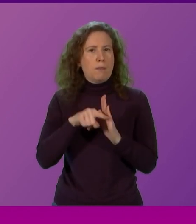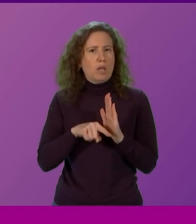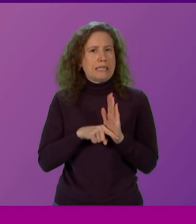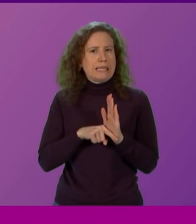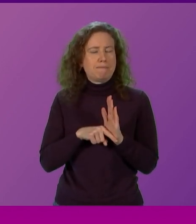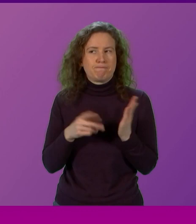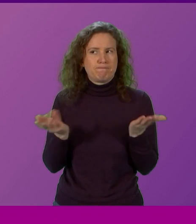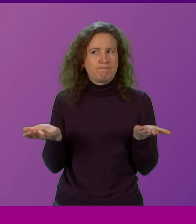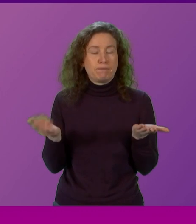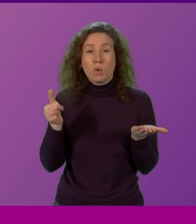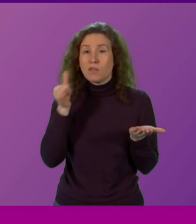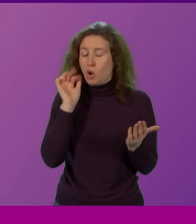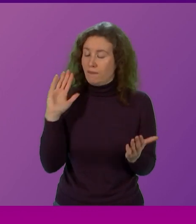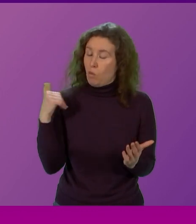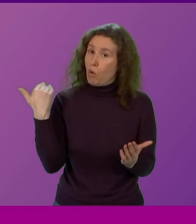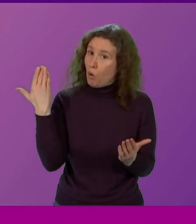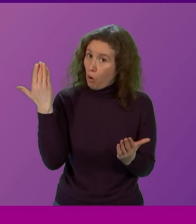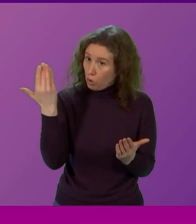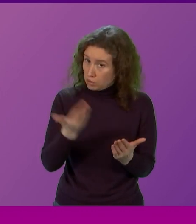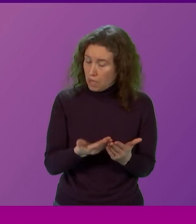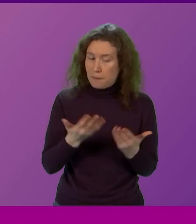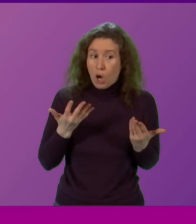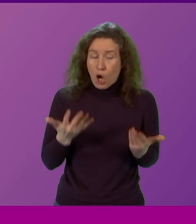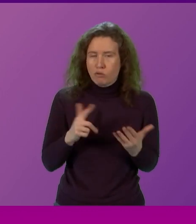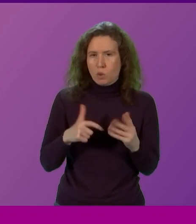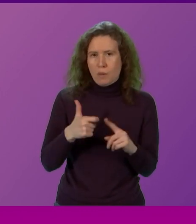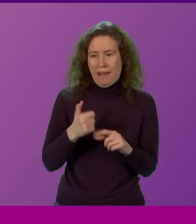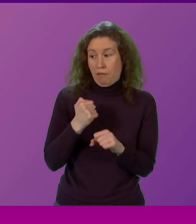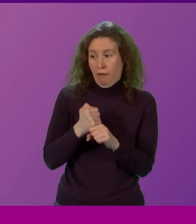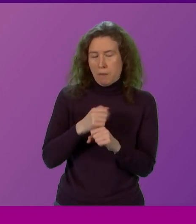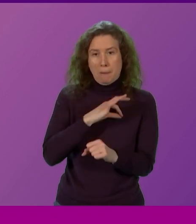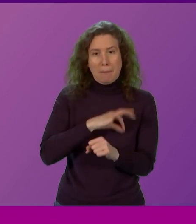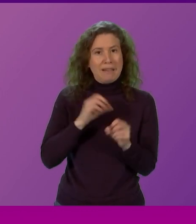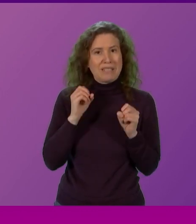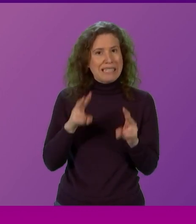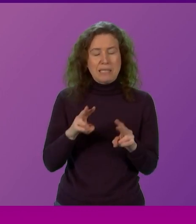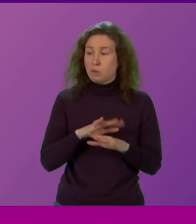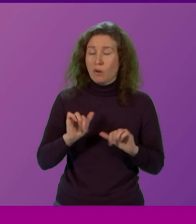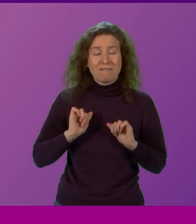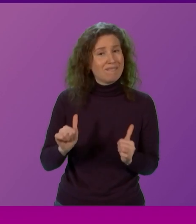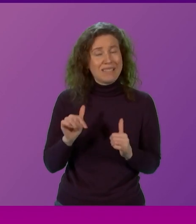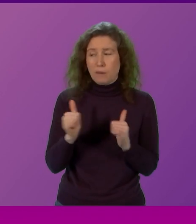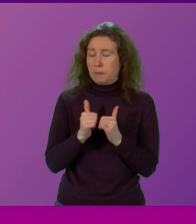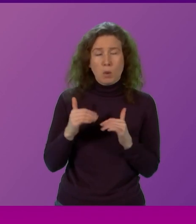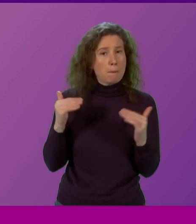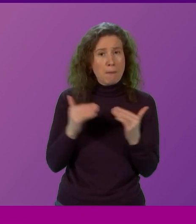We have known for a long time that the current United Kingdom Government benefits system is not fit for purpose.